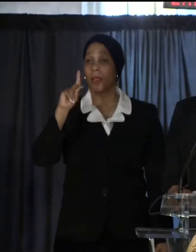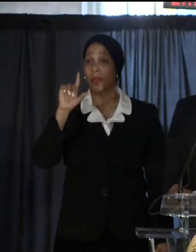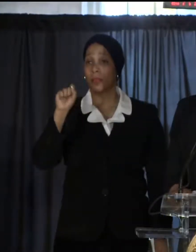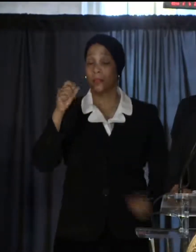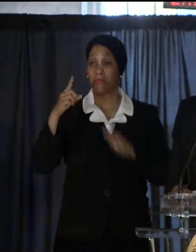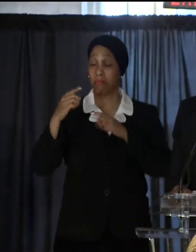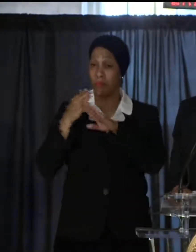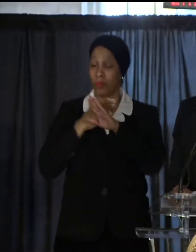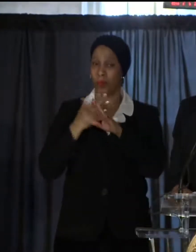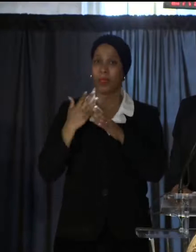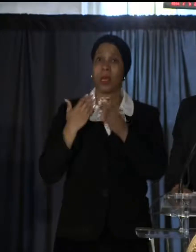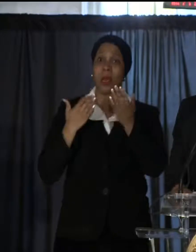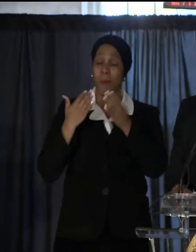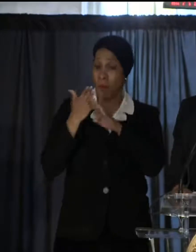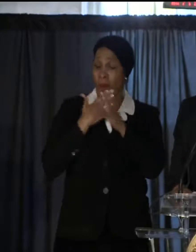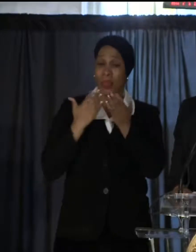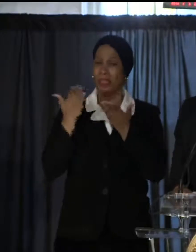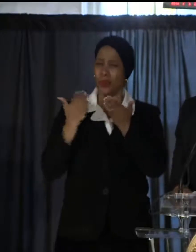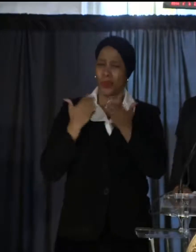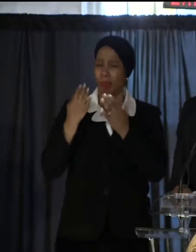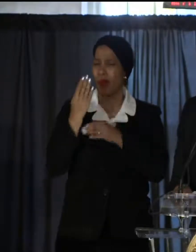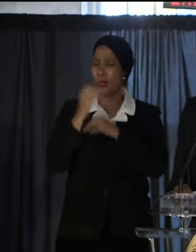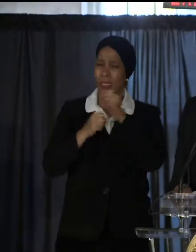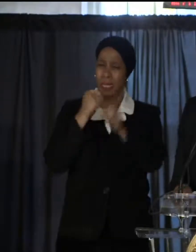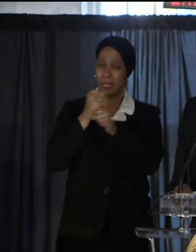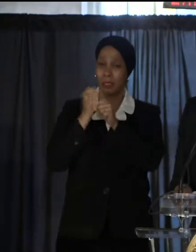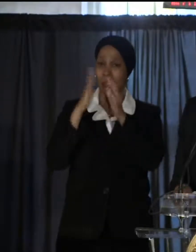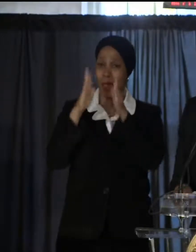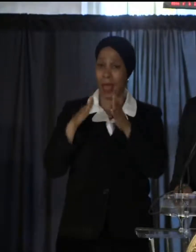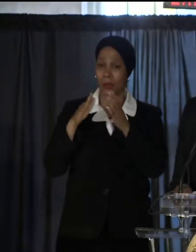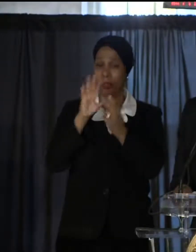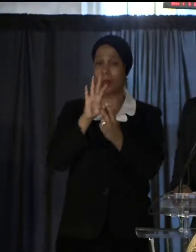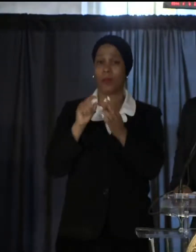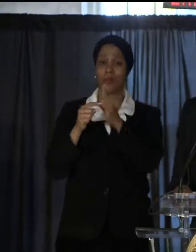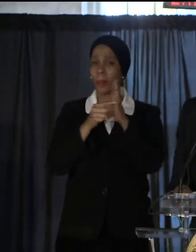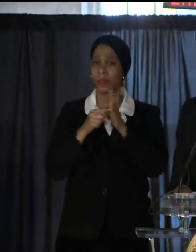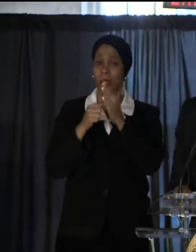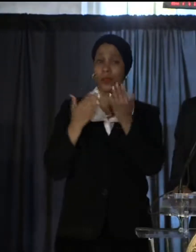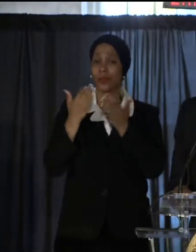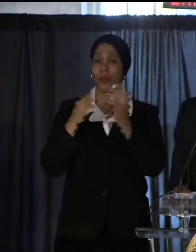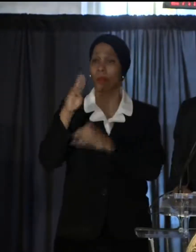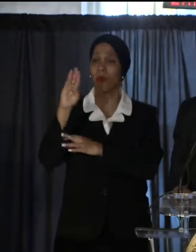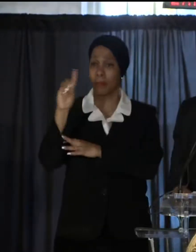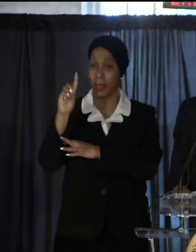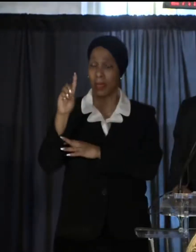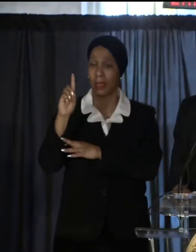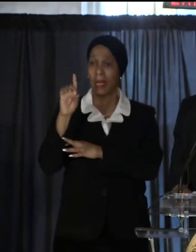SERVED 14 YEARS IN THE HOUSE OF REPRESENTATIVES SERVING THE PEOPLE OF MARYLAND'S 8TH DISTRICT.